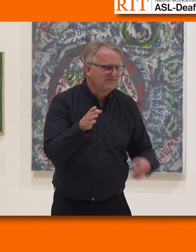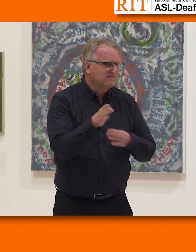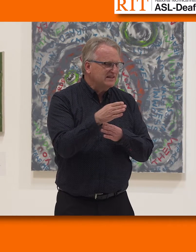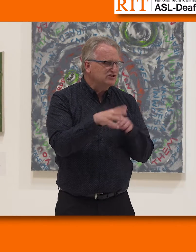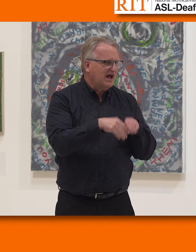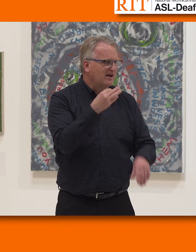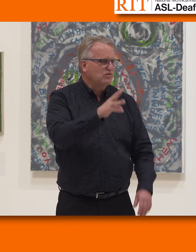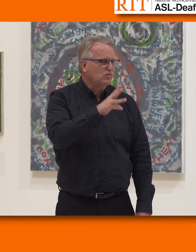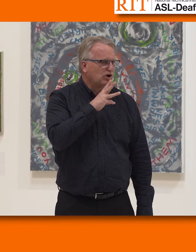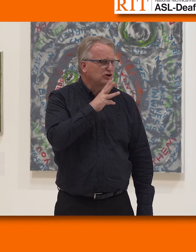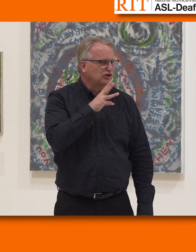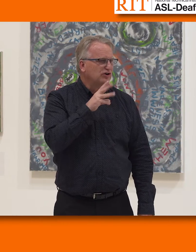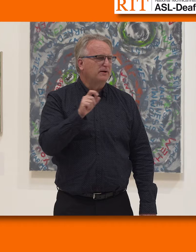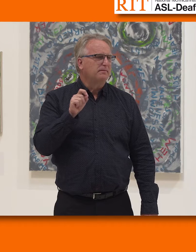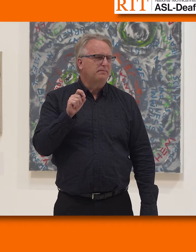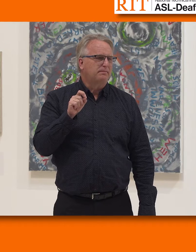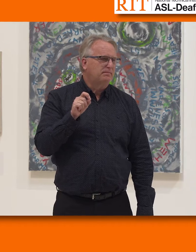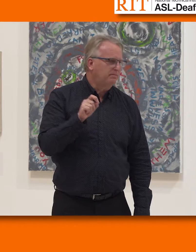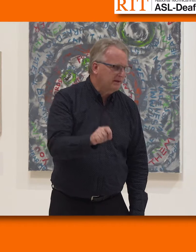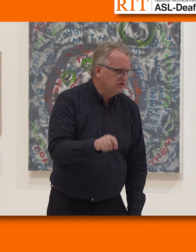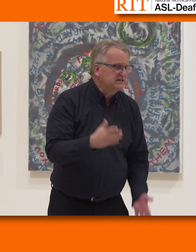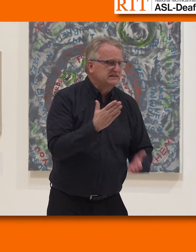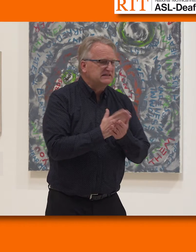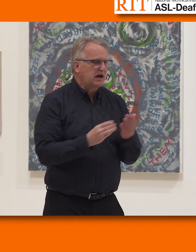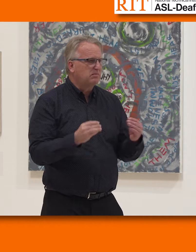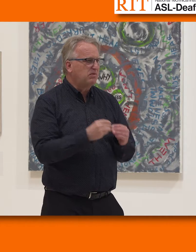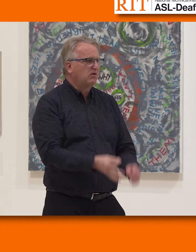Every day it's a survival mode. We are a fish out of water.